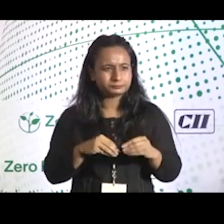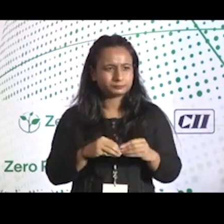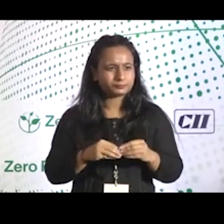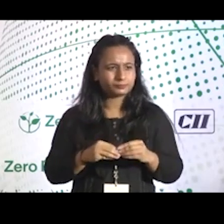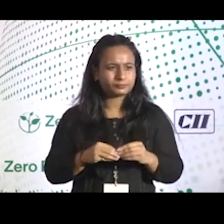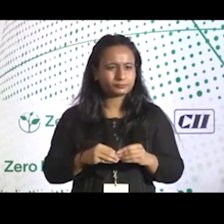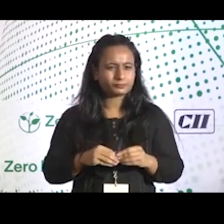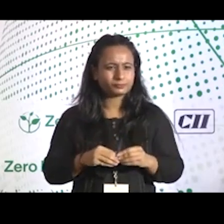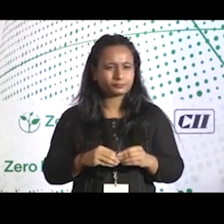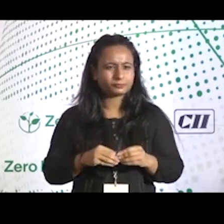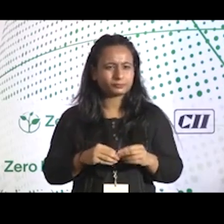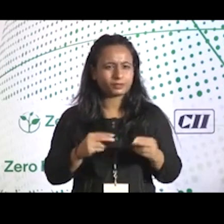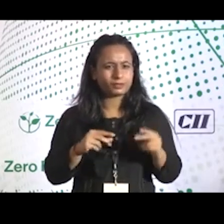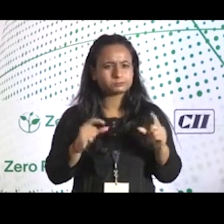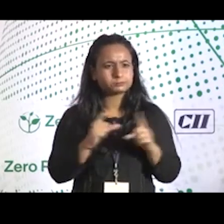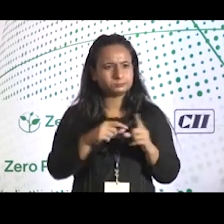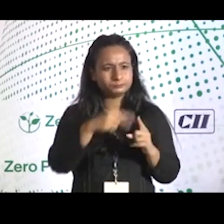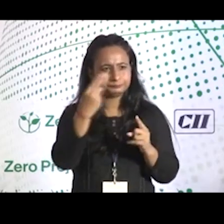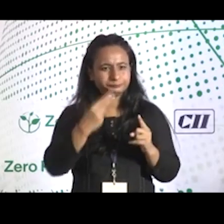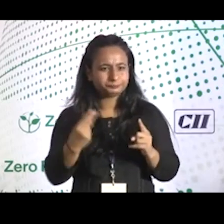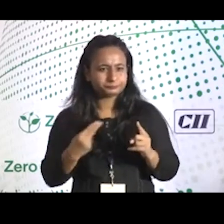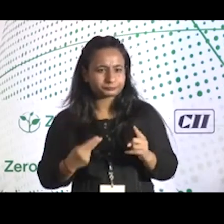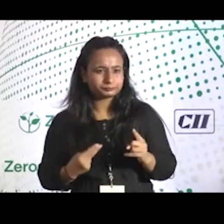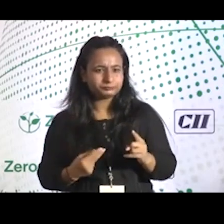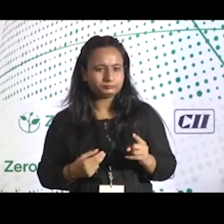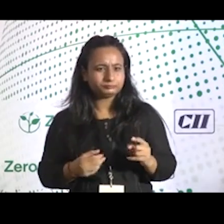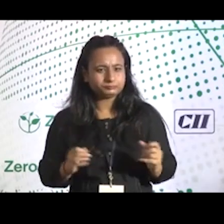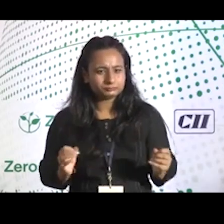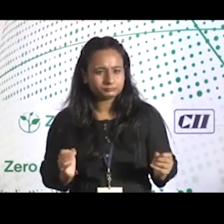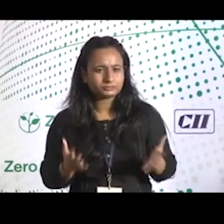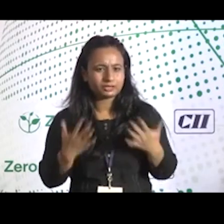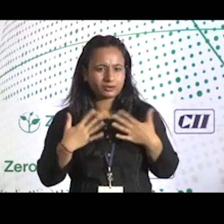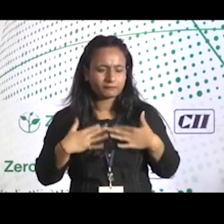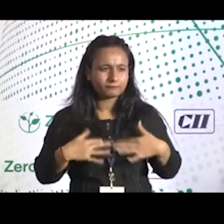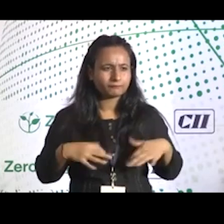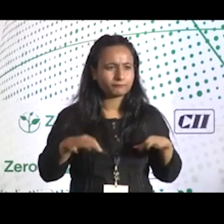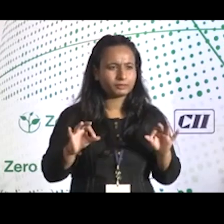design toolkit and they gave it away free to Canva, Canva design kind of to.